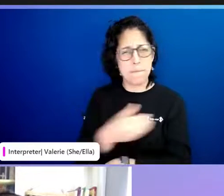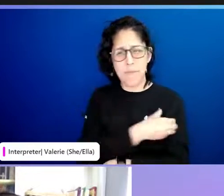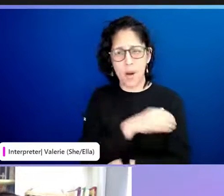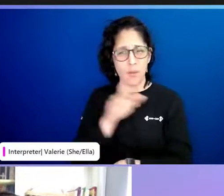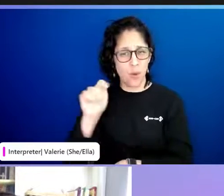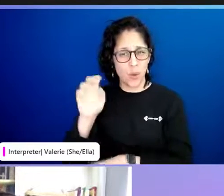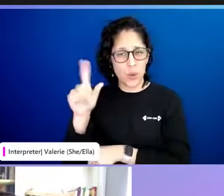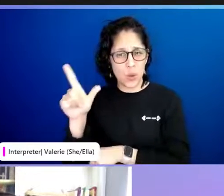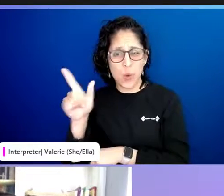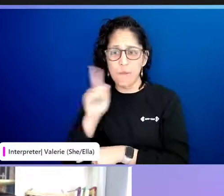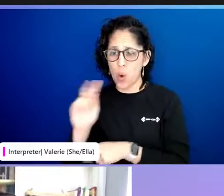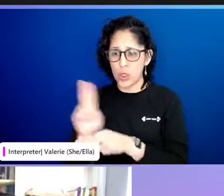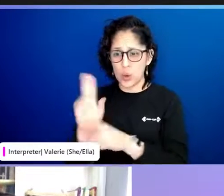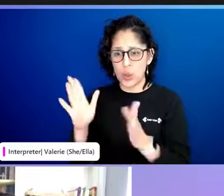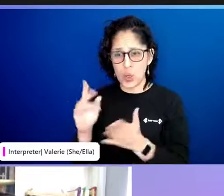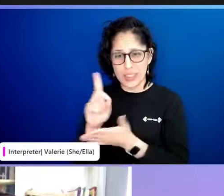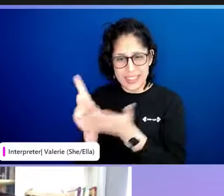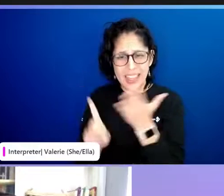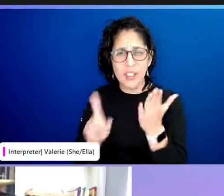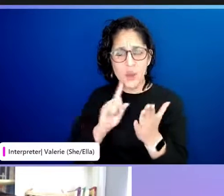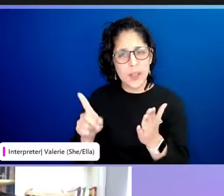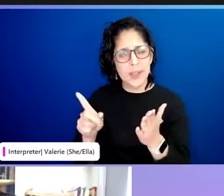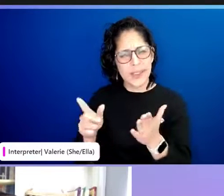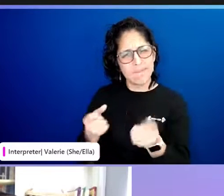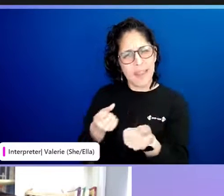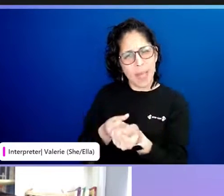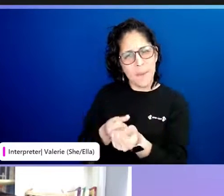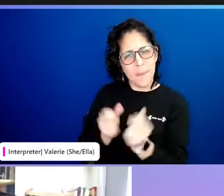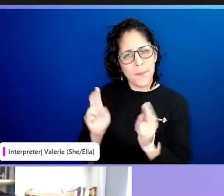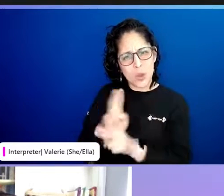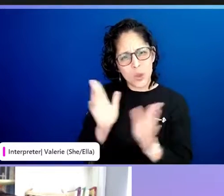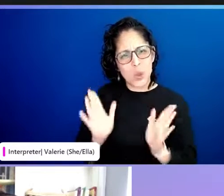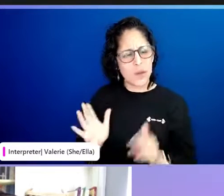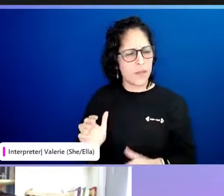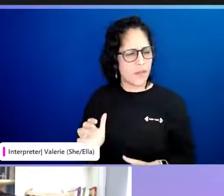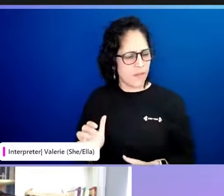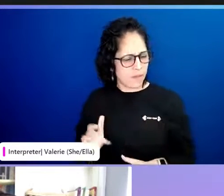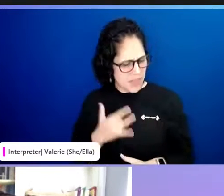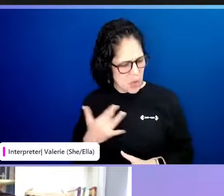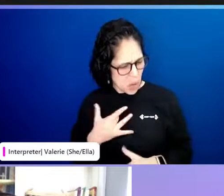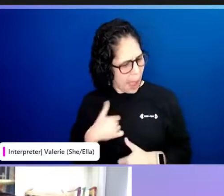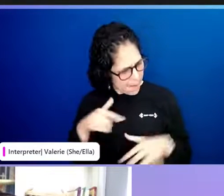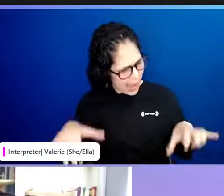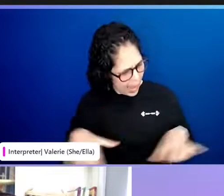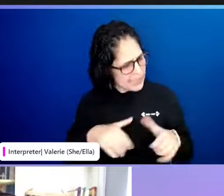um to to really help users kind of feel like they're active but not like tired